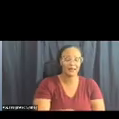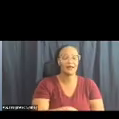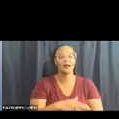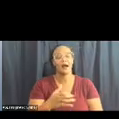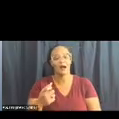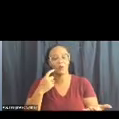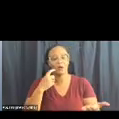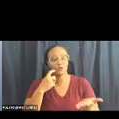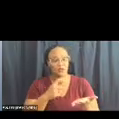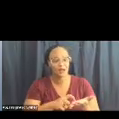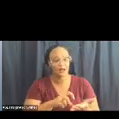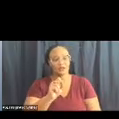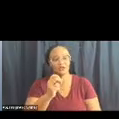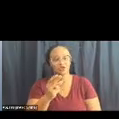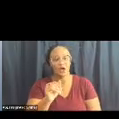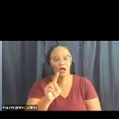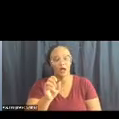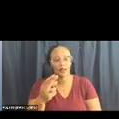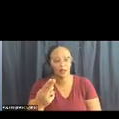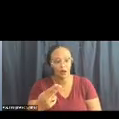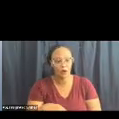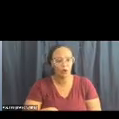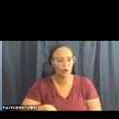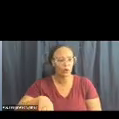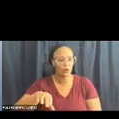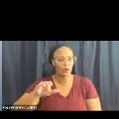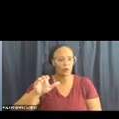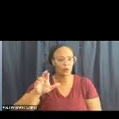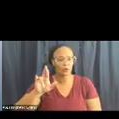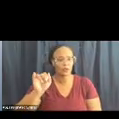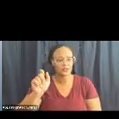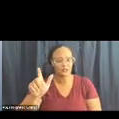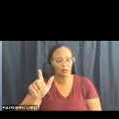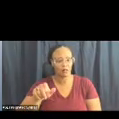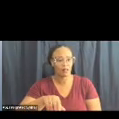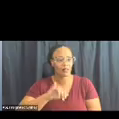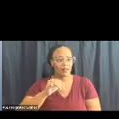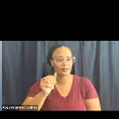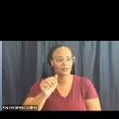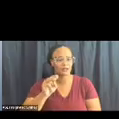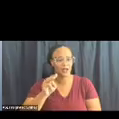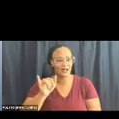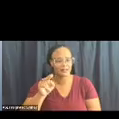Crystal Keith, Jasmine Vance, Cheryl Theis for presenting in this session.